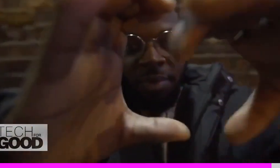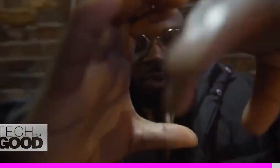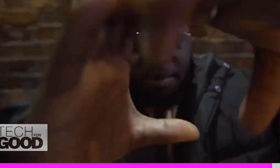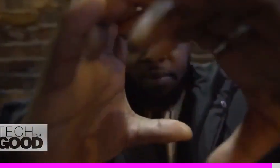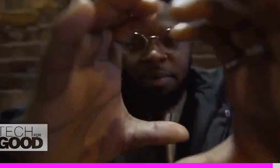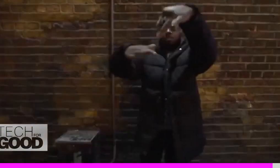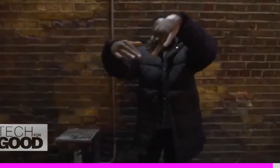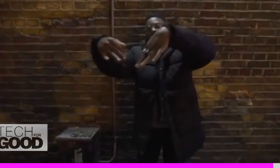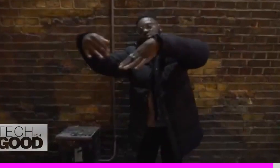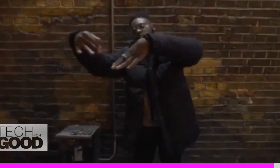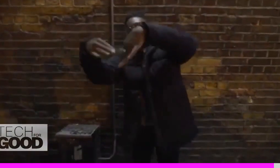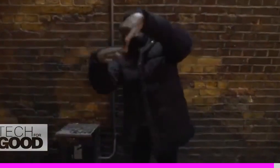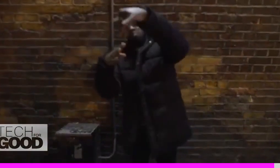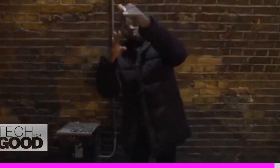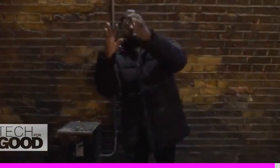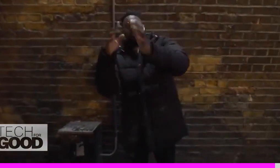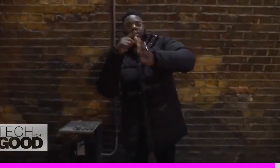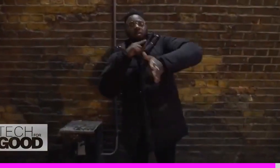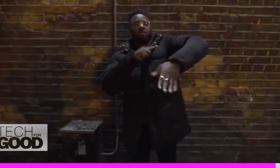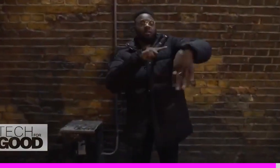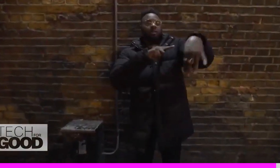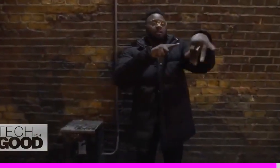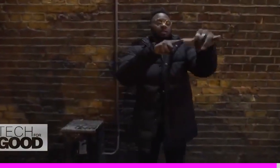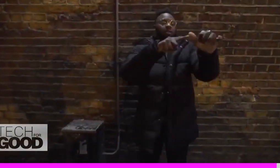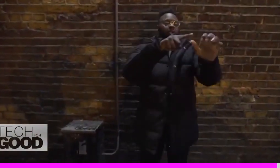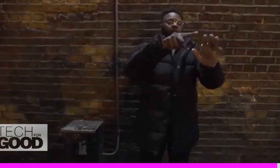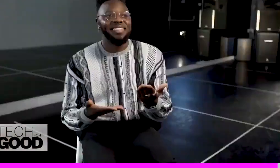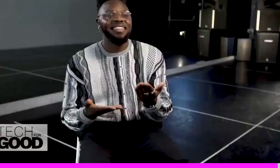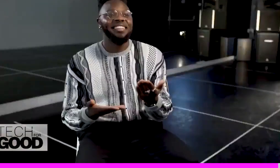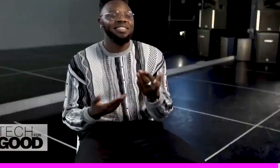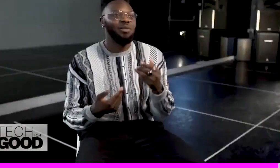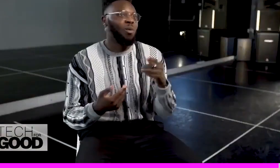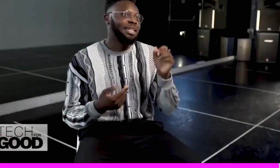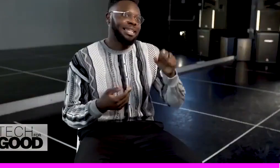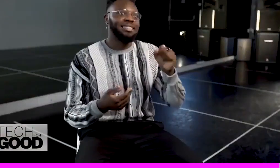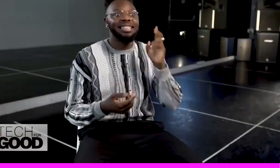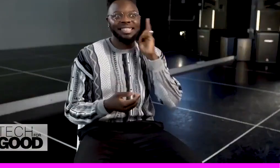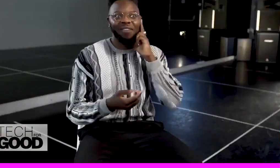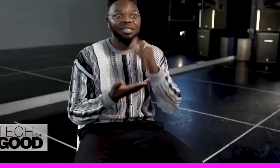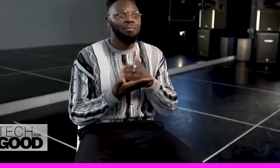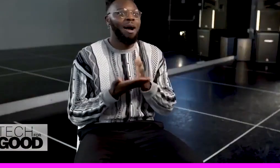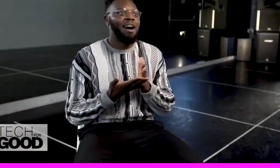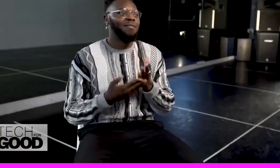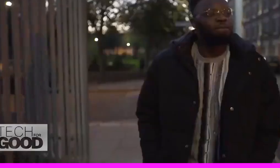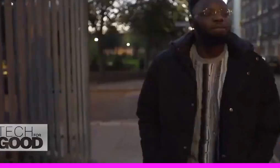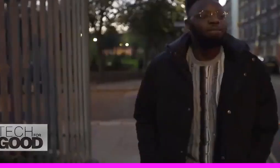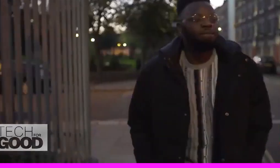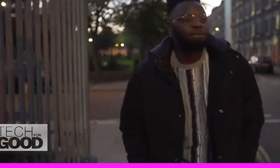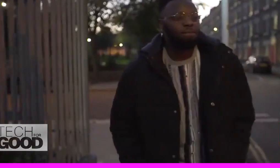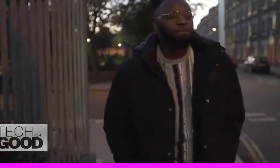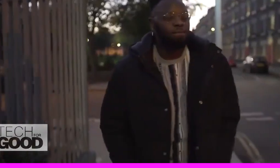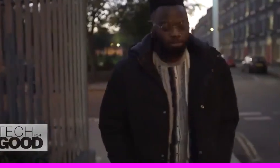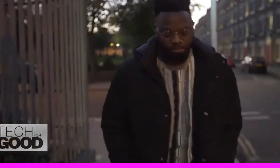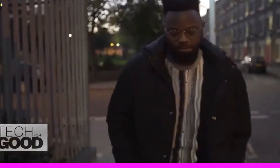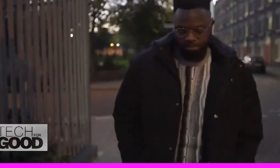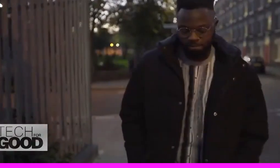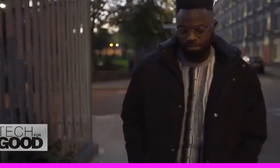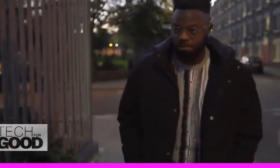But you know, while being deaf is absolutely a part of my identity the skills. I have are so much more than deafness